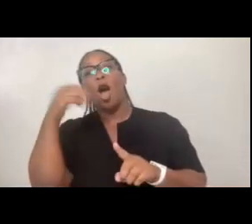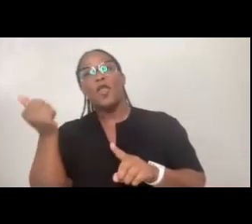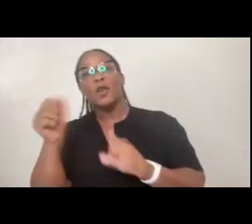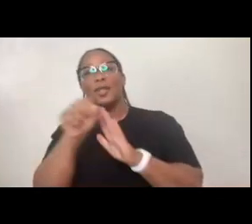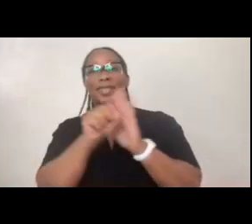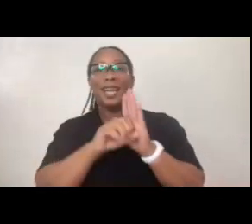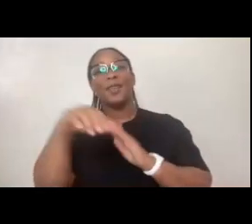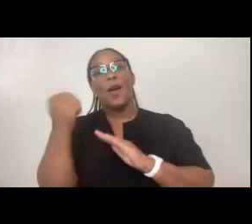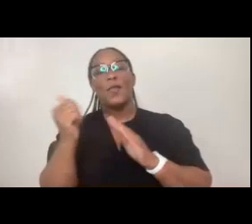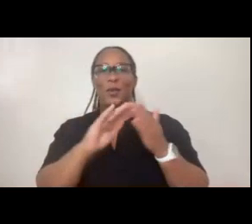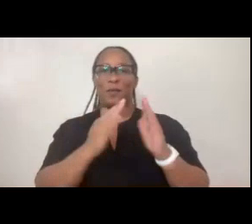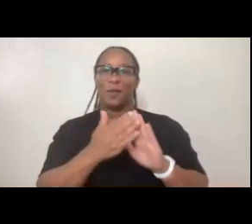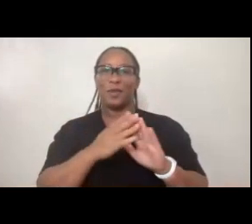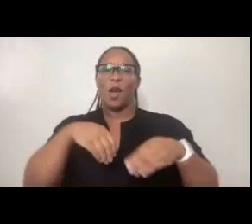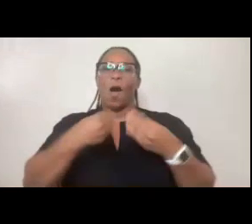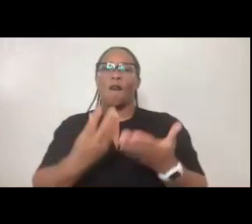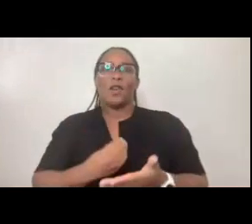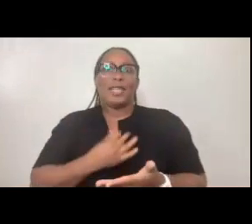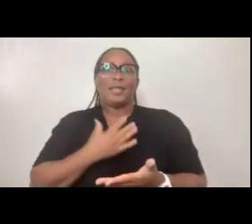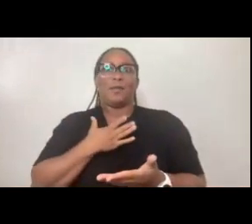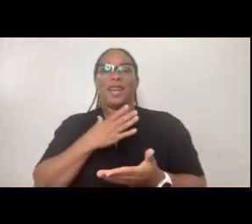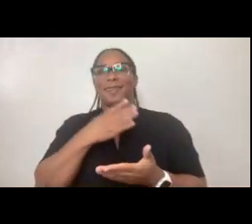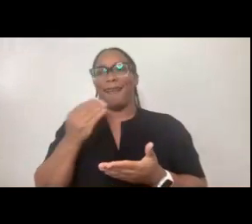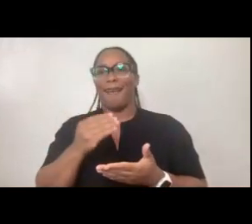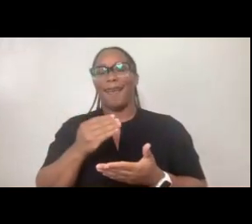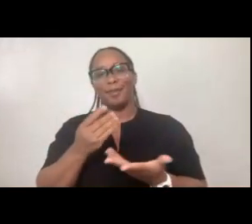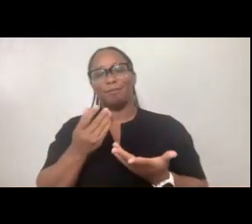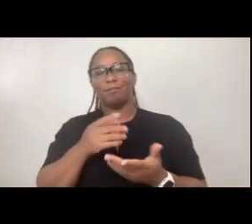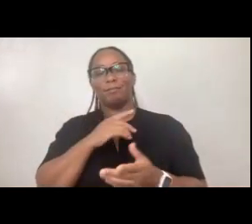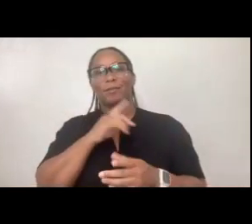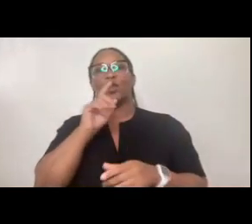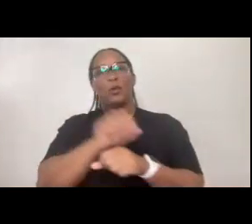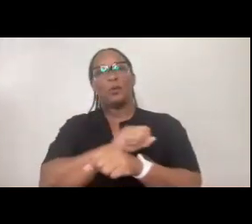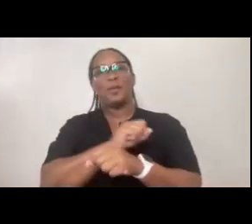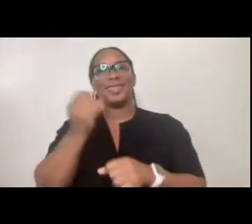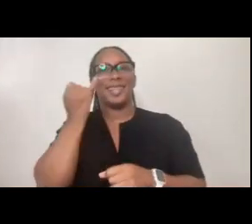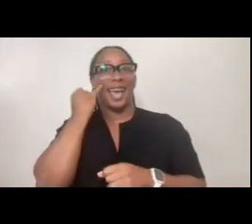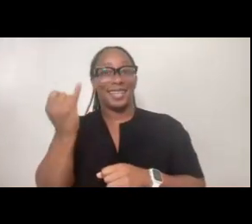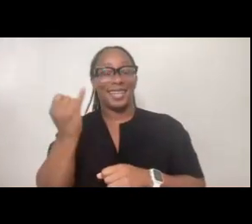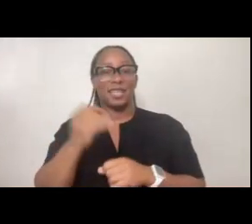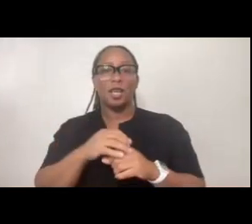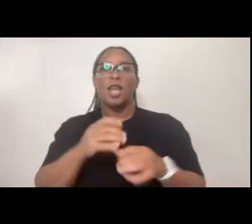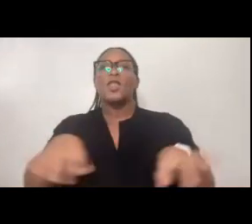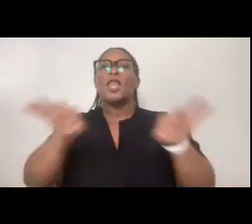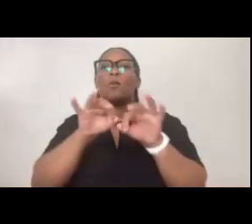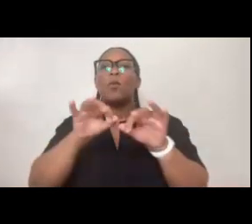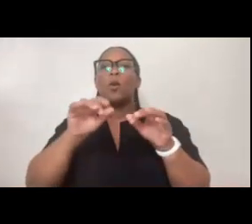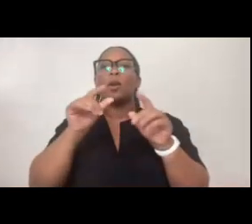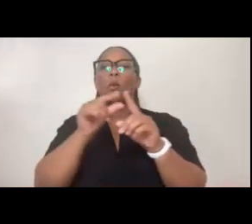offering both inspiration and actionable ideas. For our work ahead, the keyword is actionable.